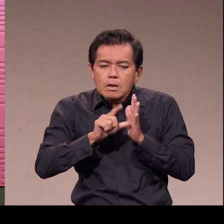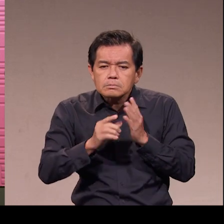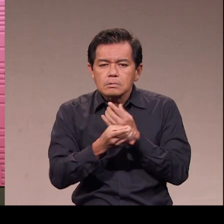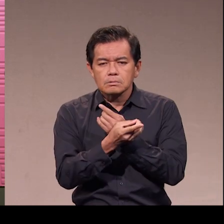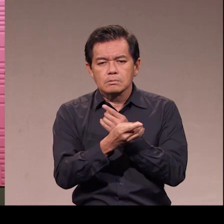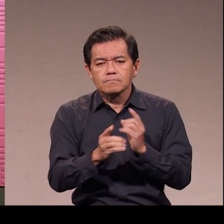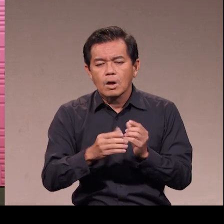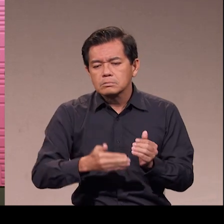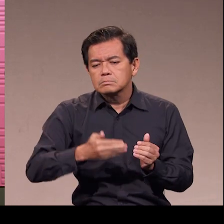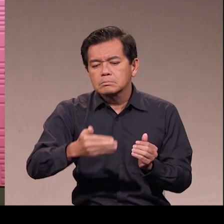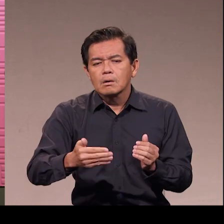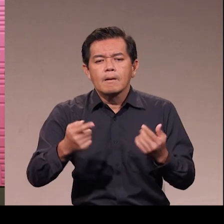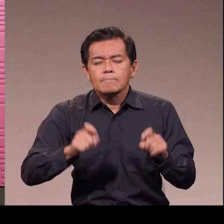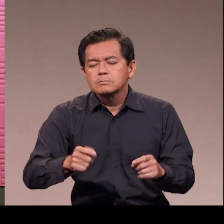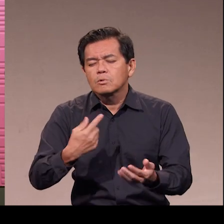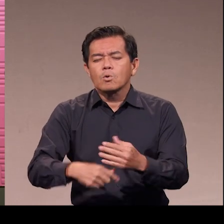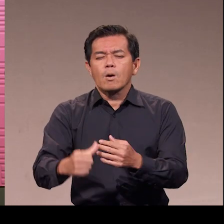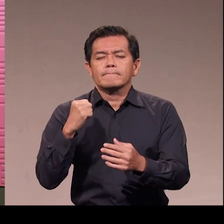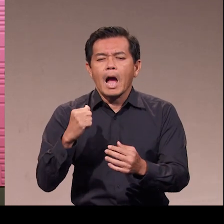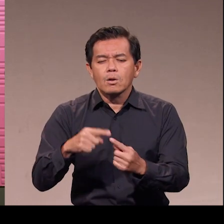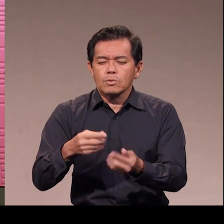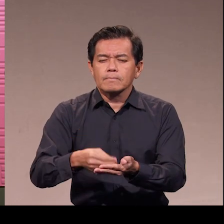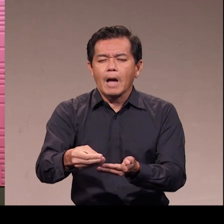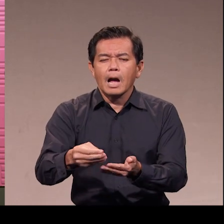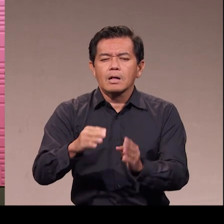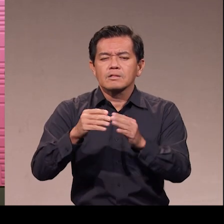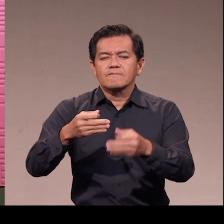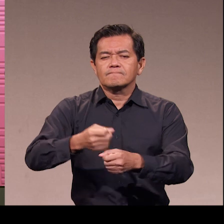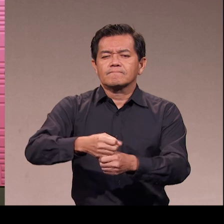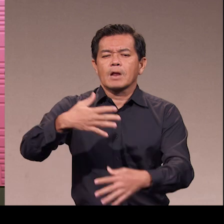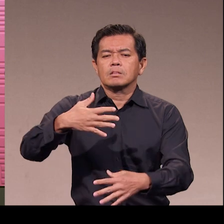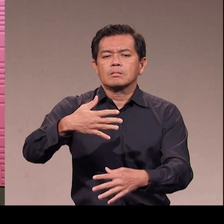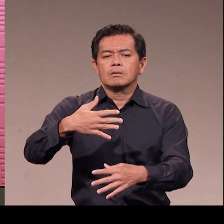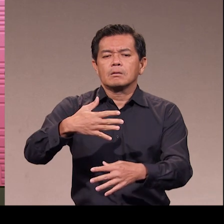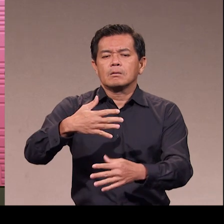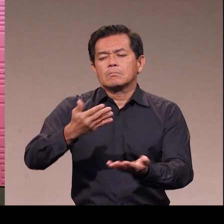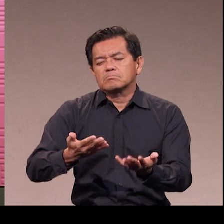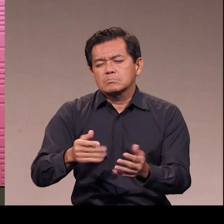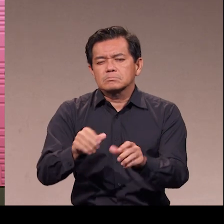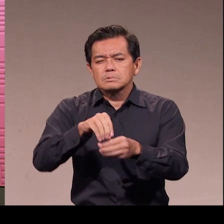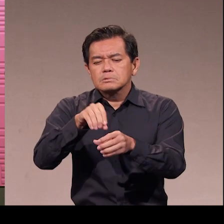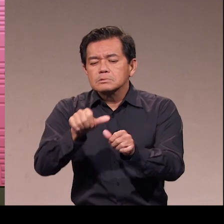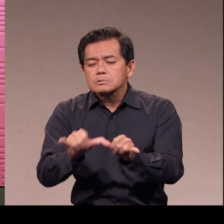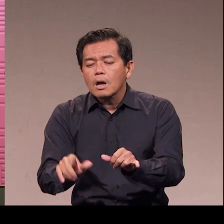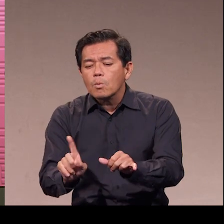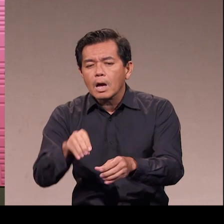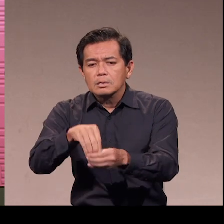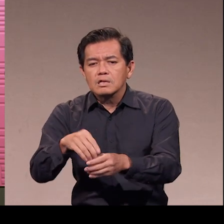flats and stay in rental flats. I am concerned about the future, especially